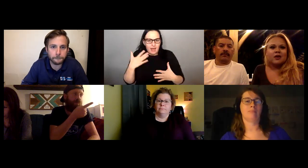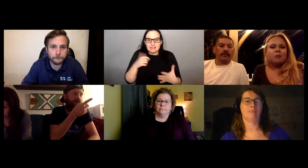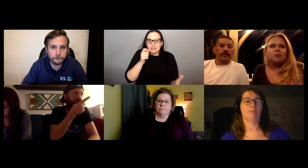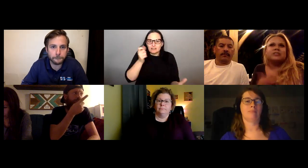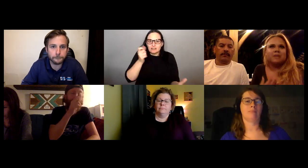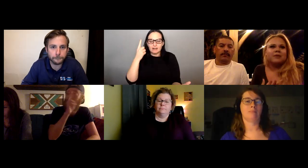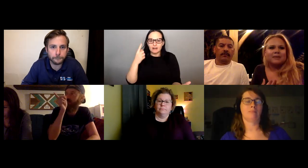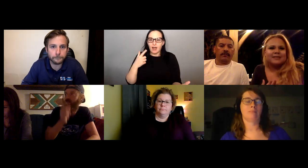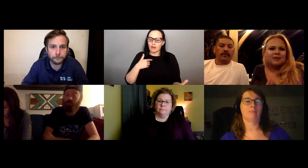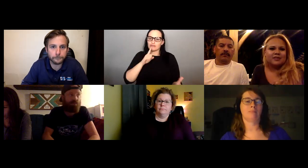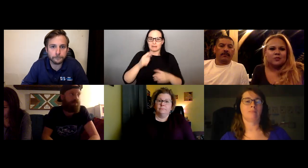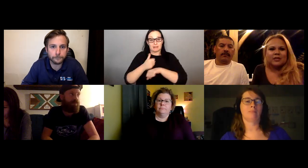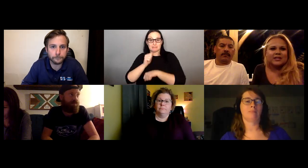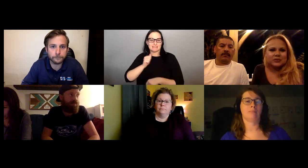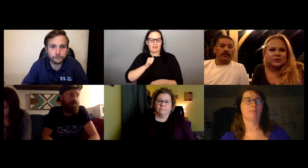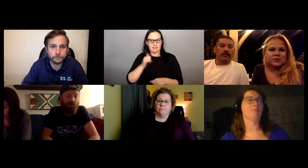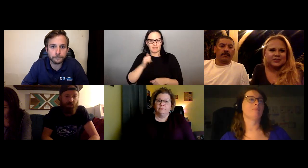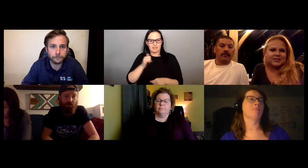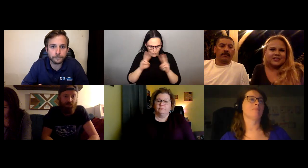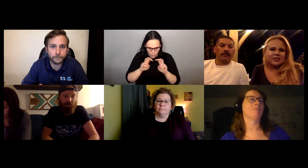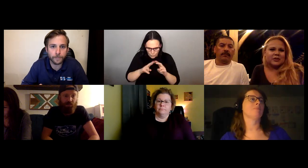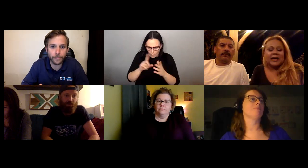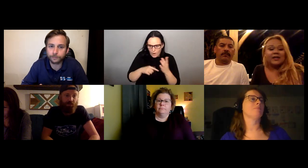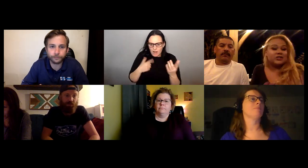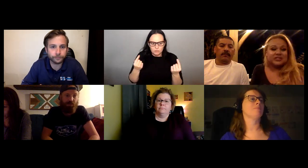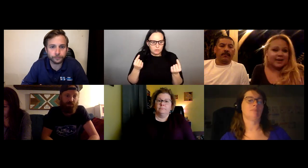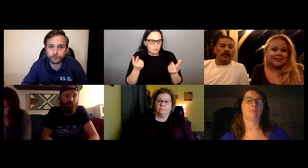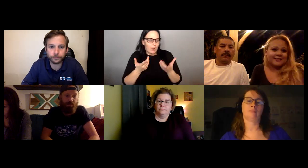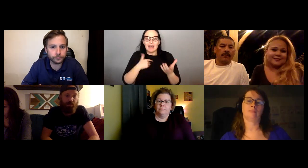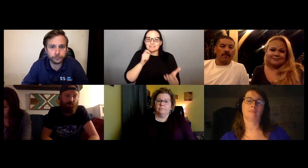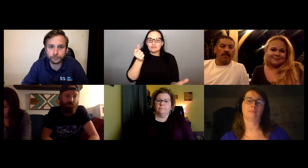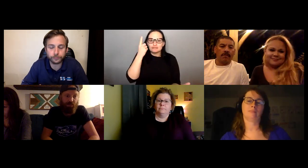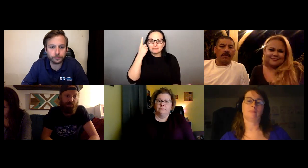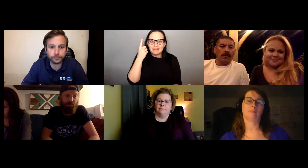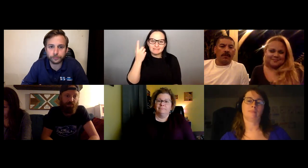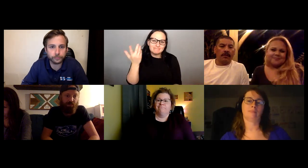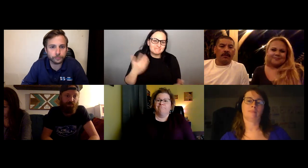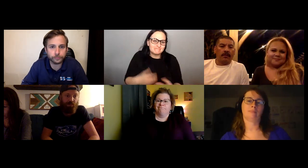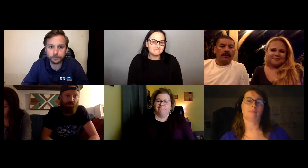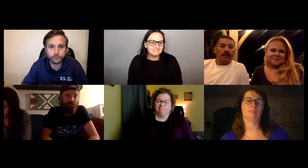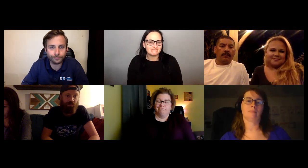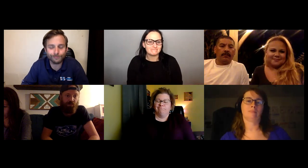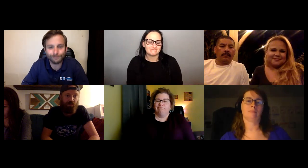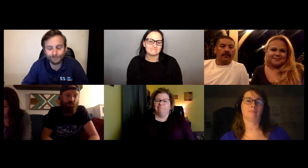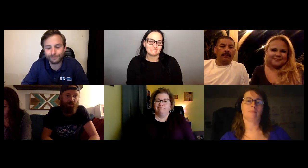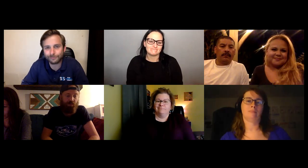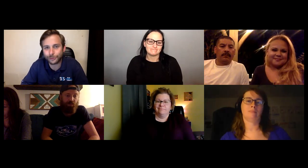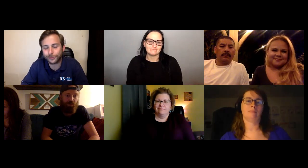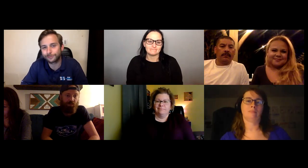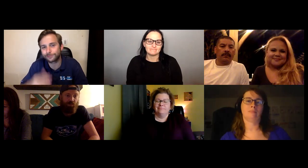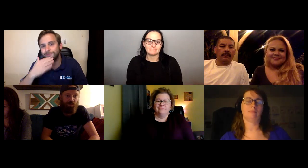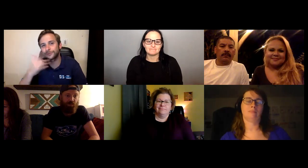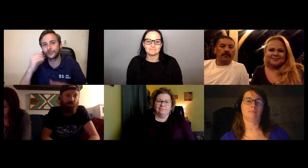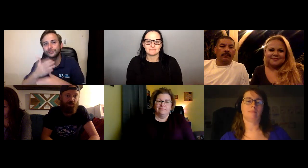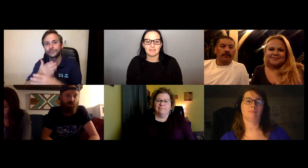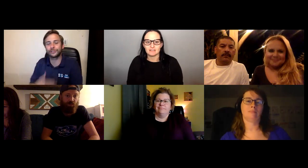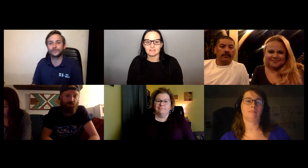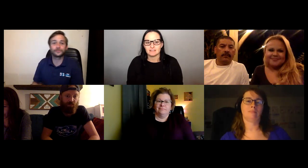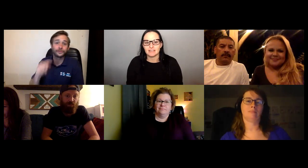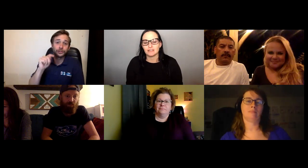mostly blaming myself like what did i do